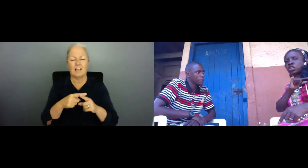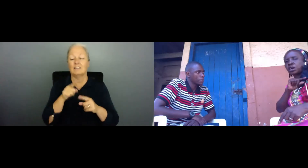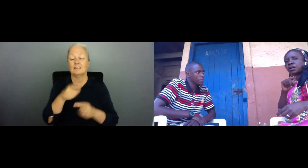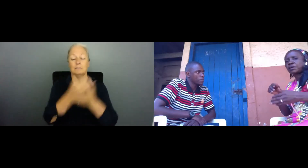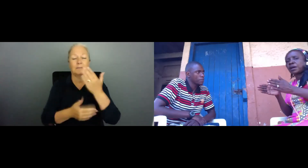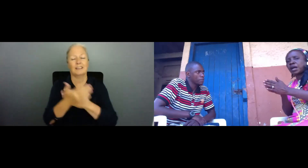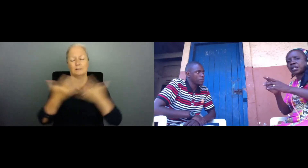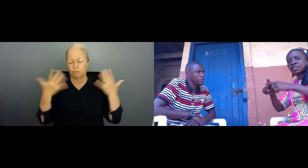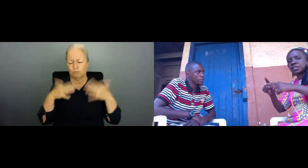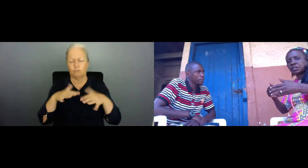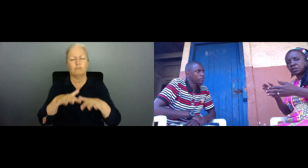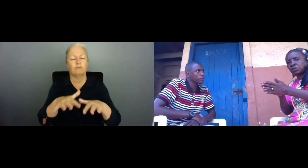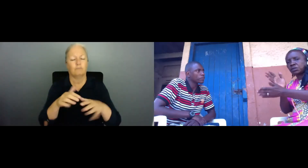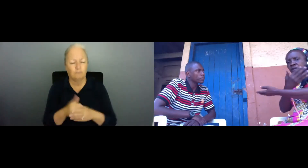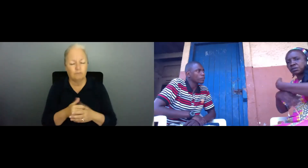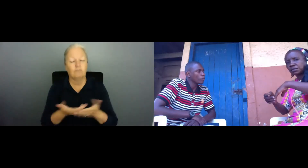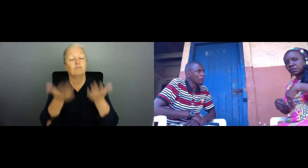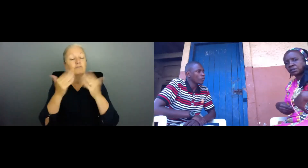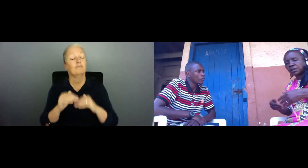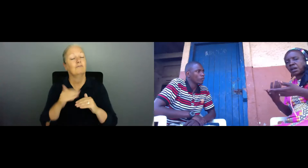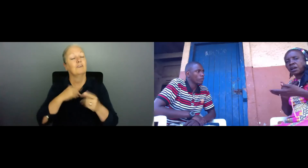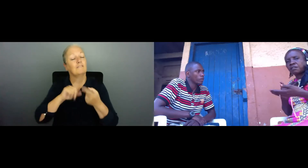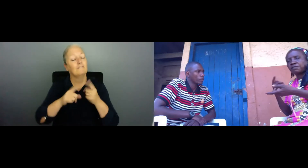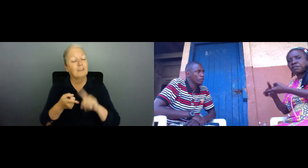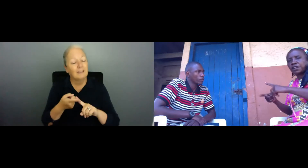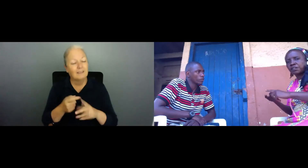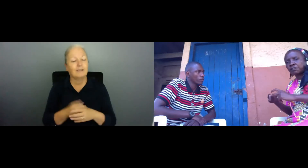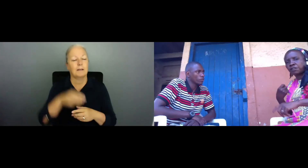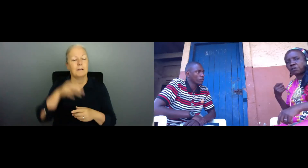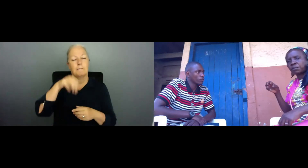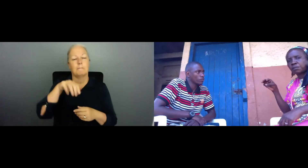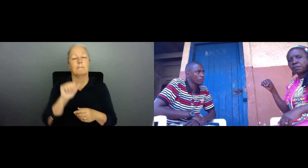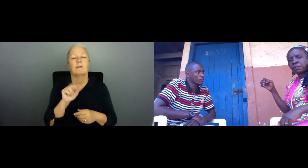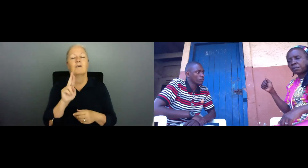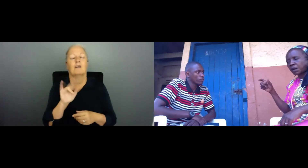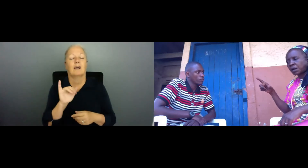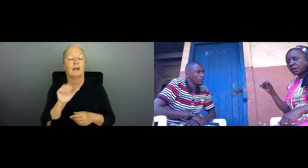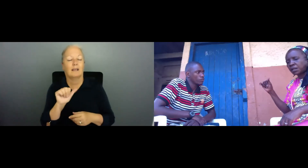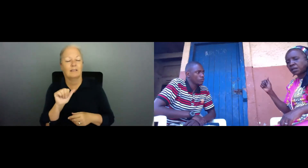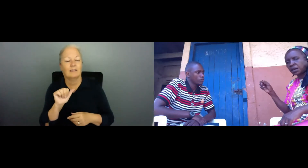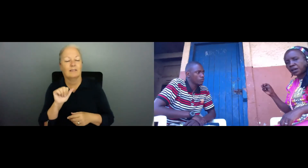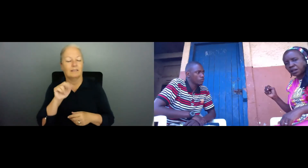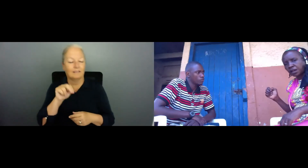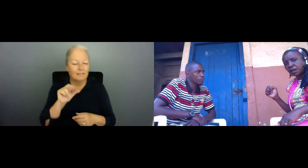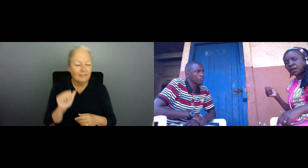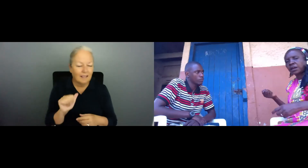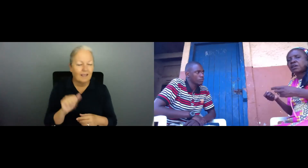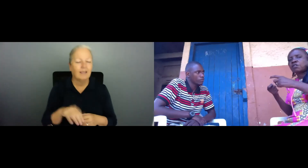next we have our friend mariana camacho who is a youth representative from unfpa uh mariana